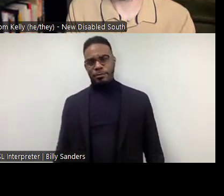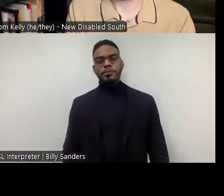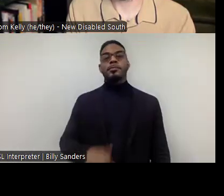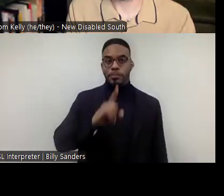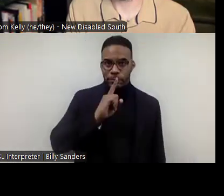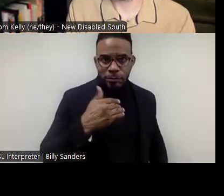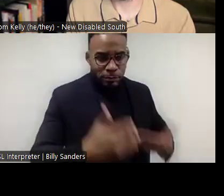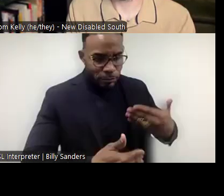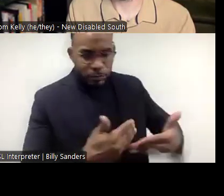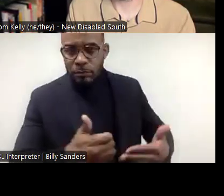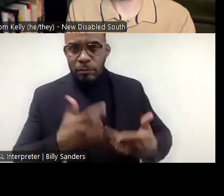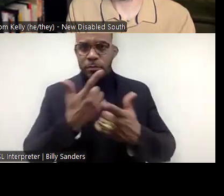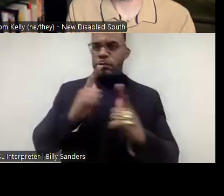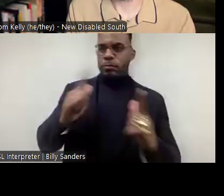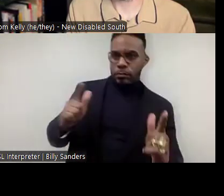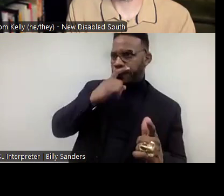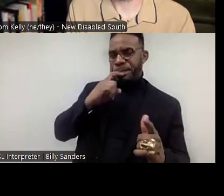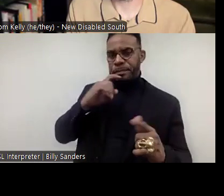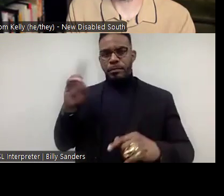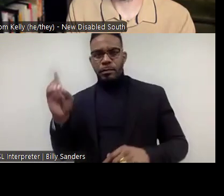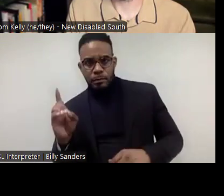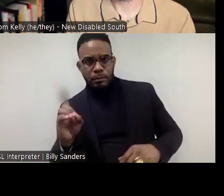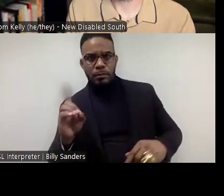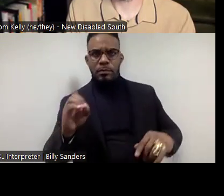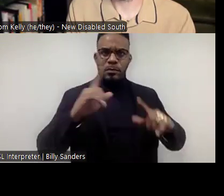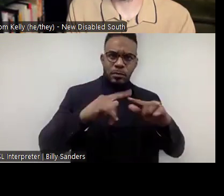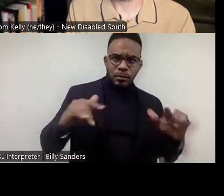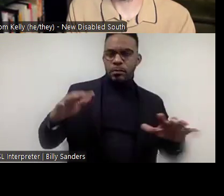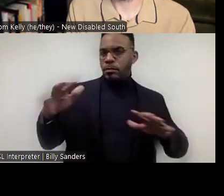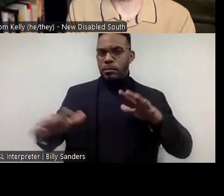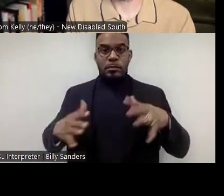with this are our allies. Are the progressives, the liberals